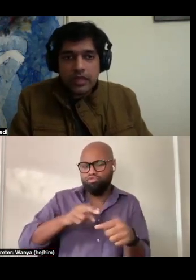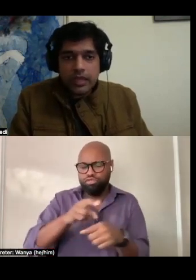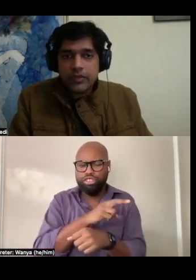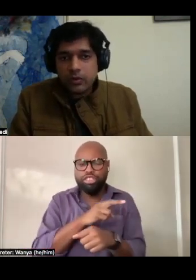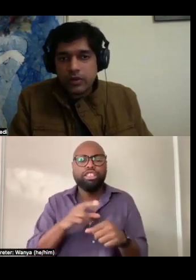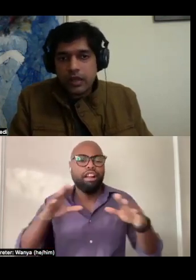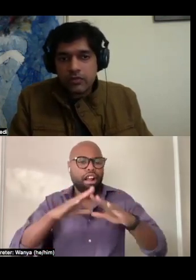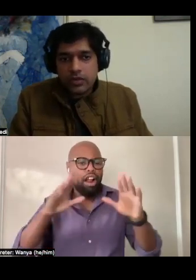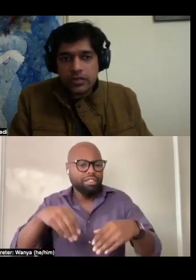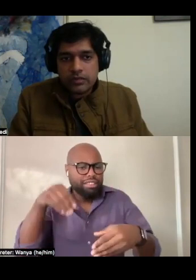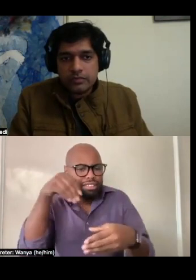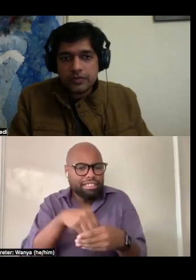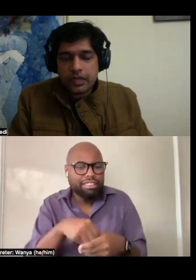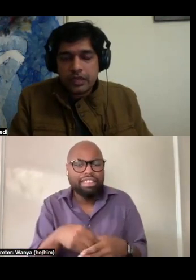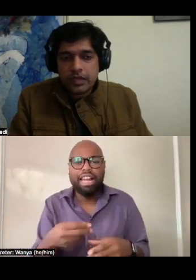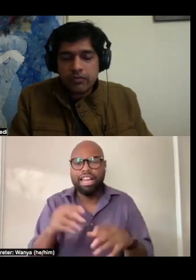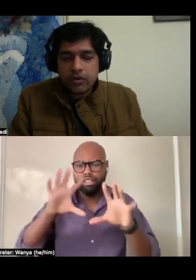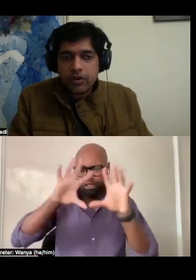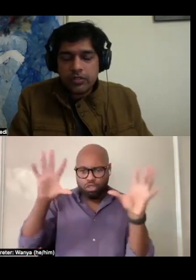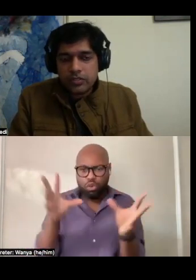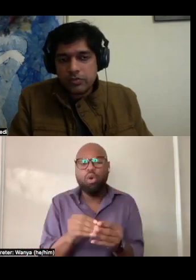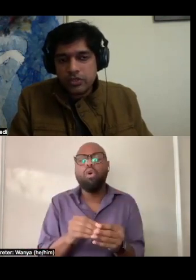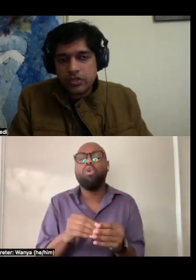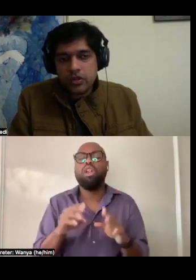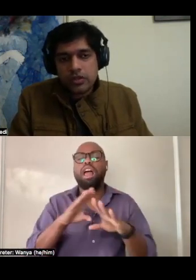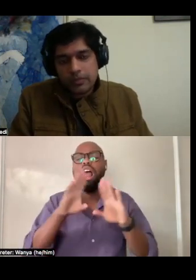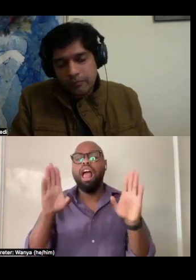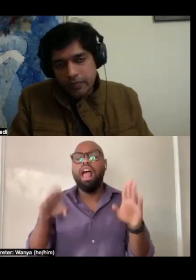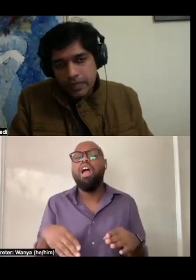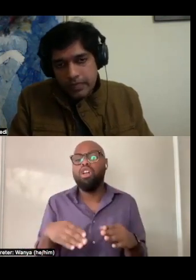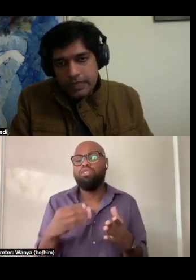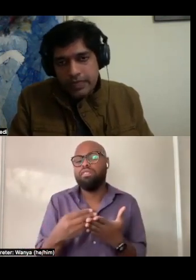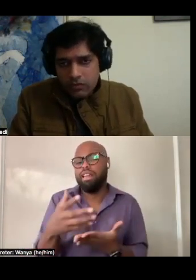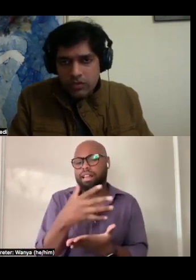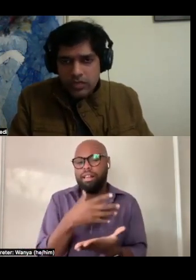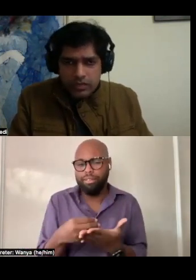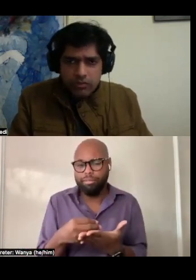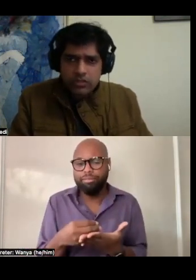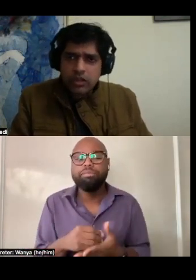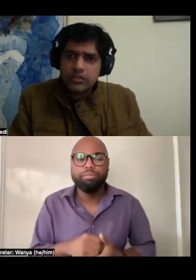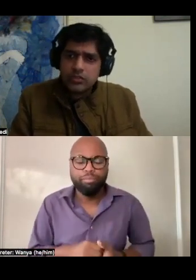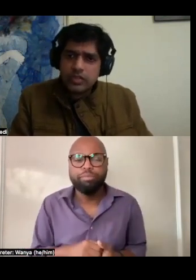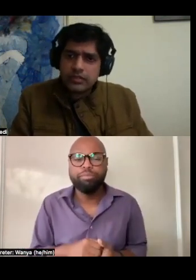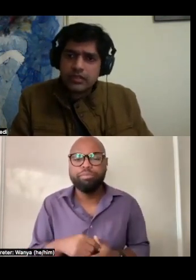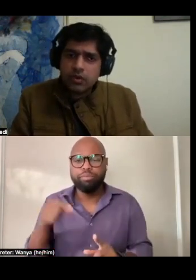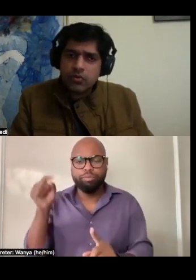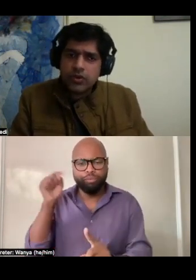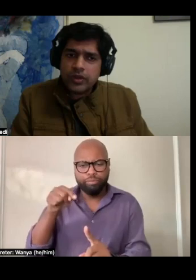the total household income. Just to be sure that household income was not used as a covariate